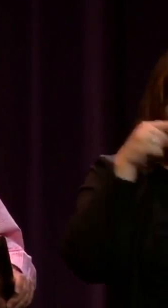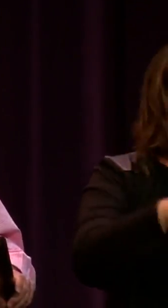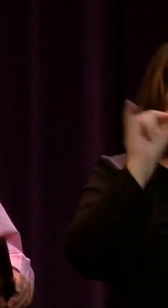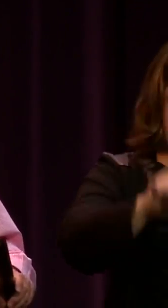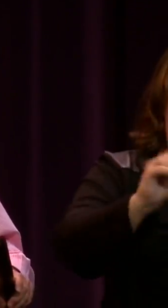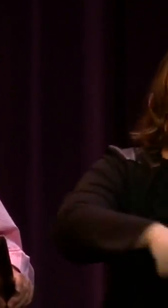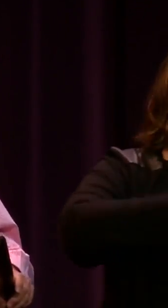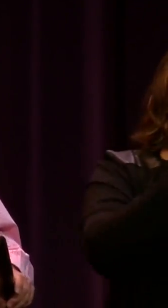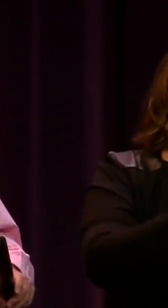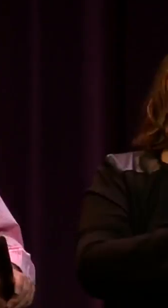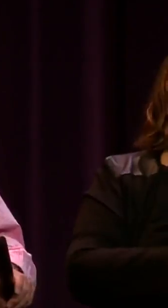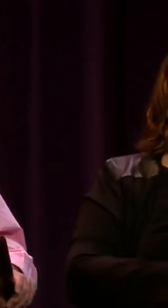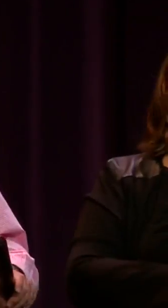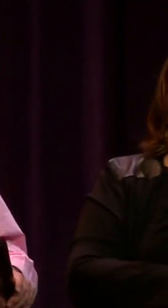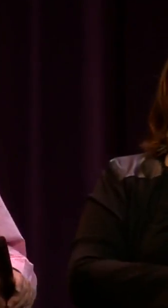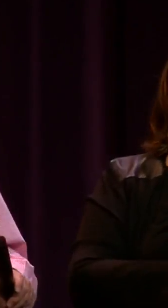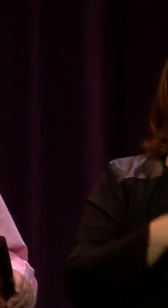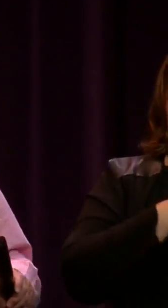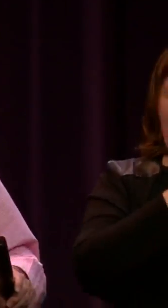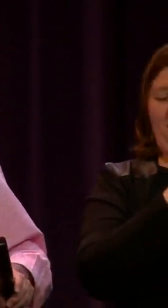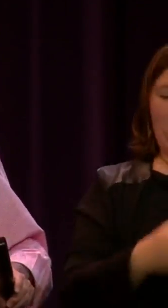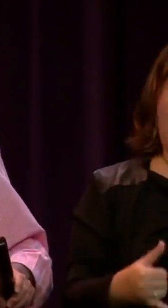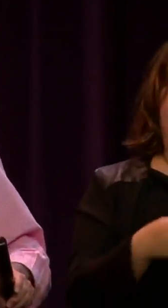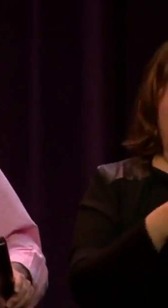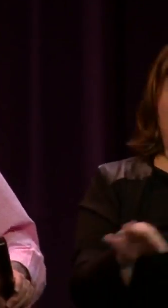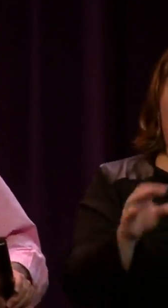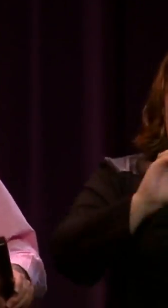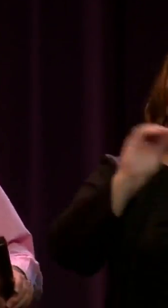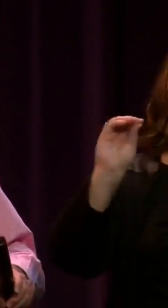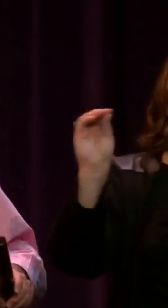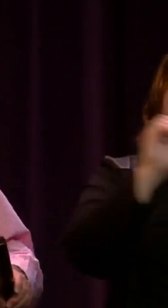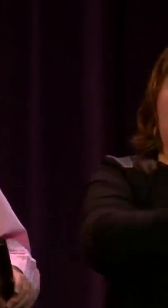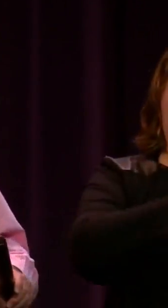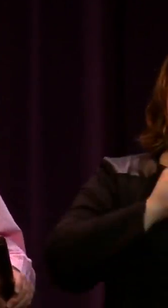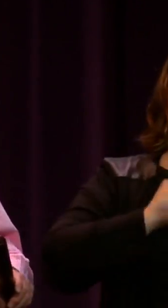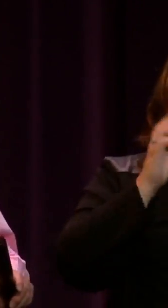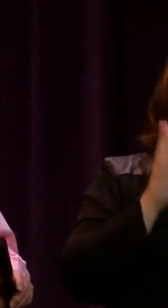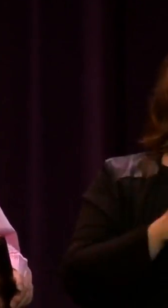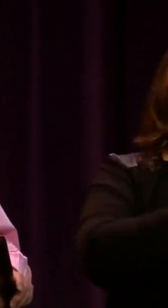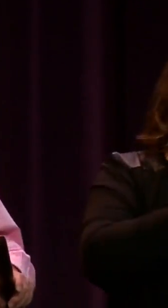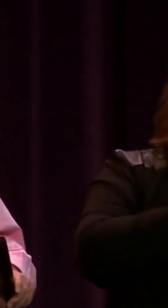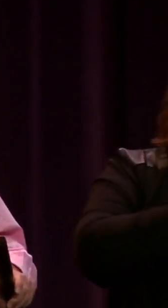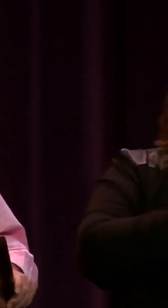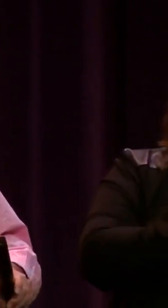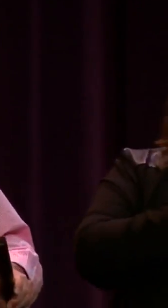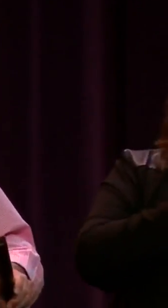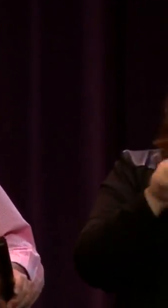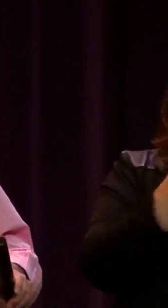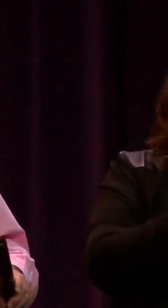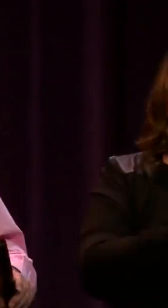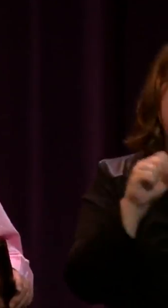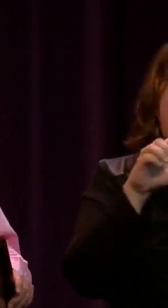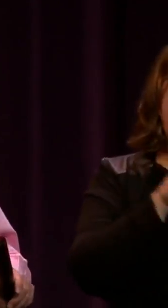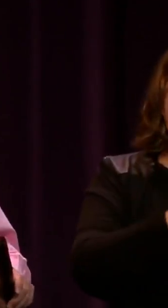AND I CLOSE WITH THIS LINE. NO SENATOR -- YOU RUN INTO THEM -- SHOULD BE SAFE AT THE SAFEWAY.